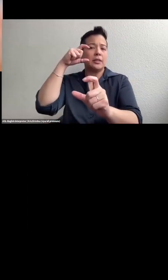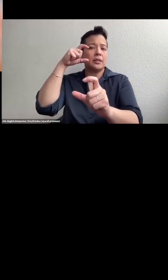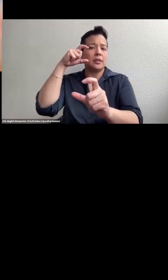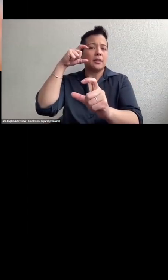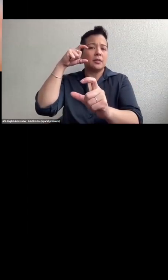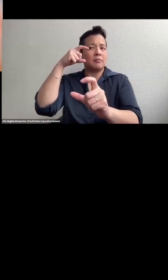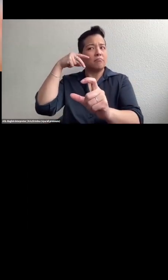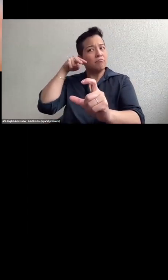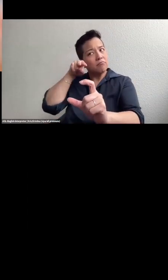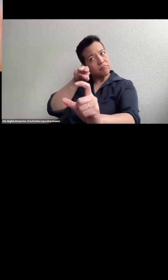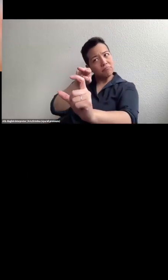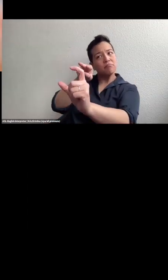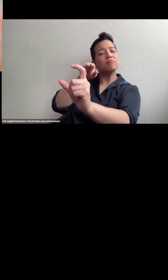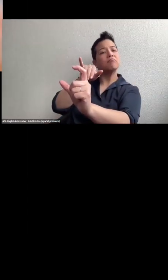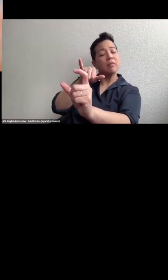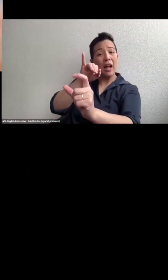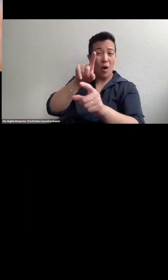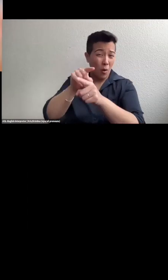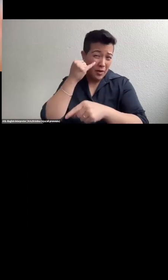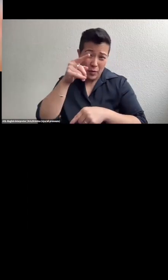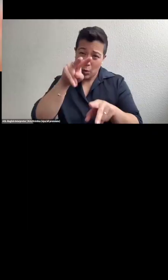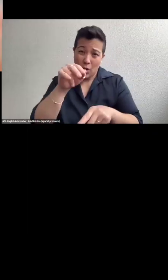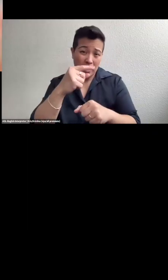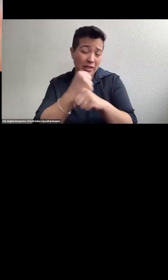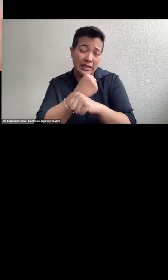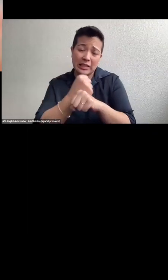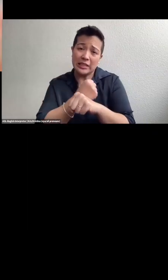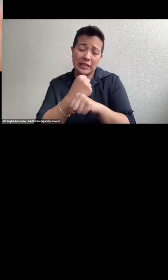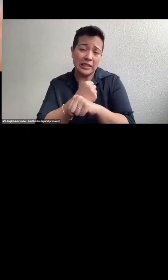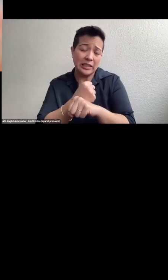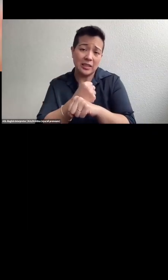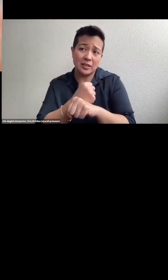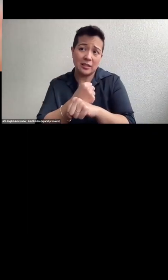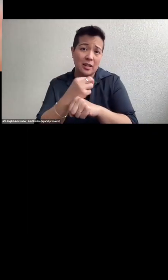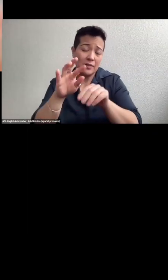And also, if you look at the statistics of children in